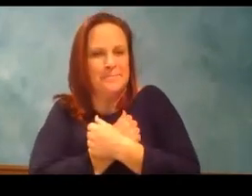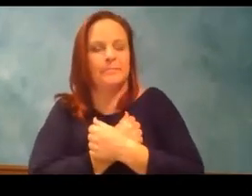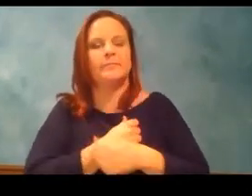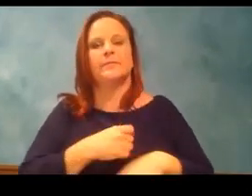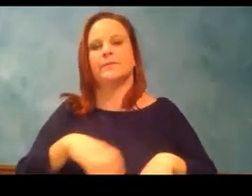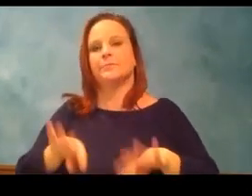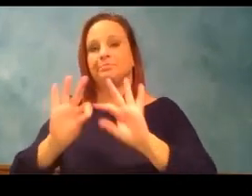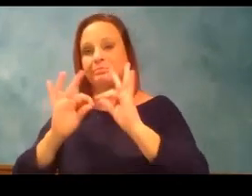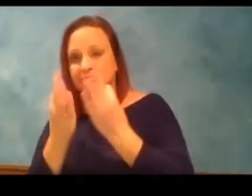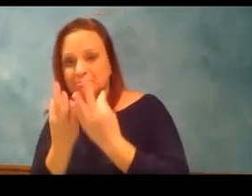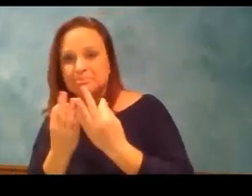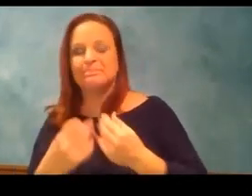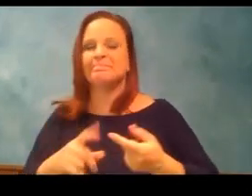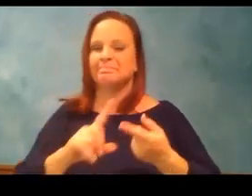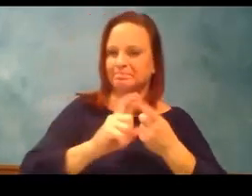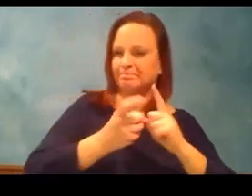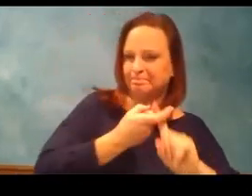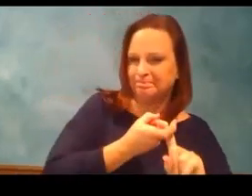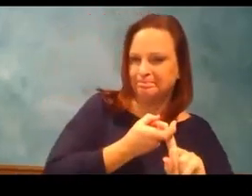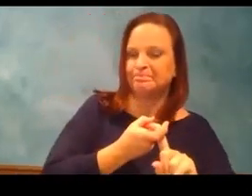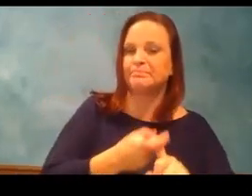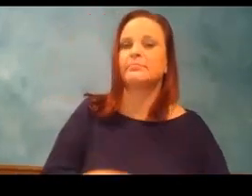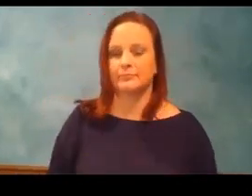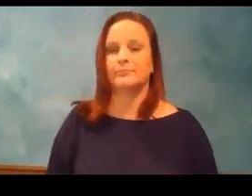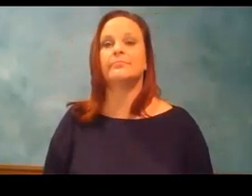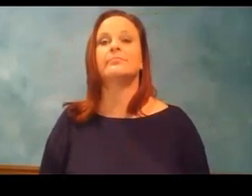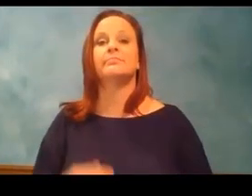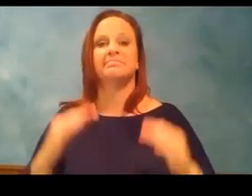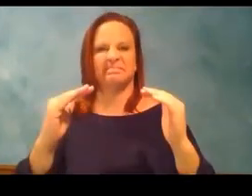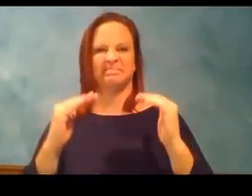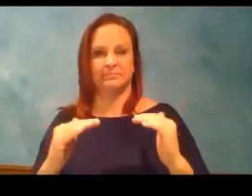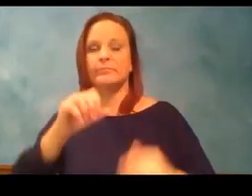This form of love is used when talking about family and friends.